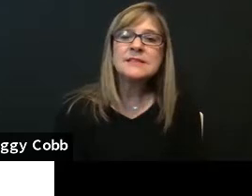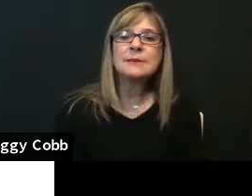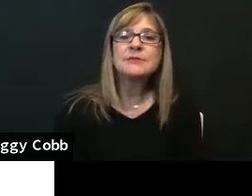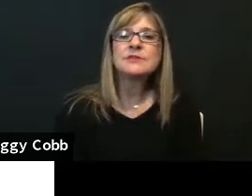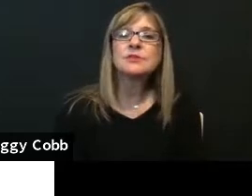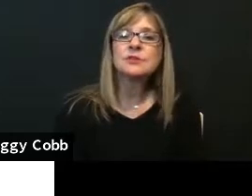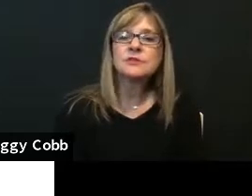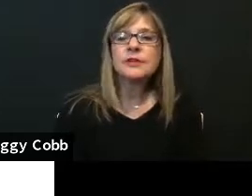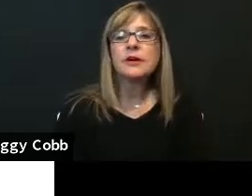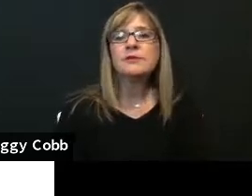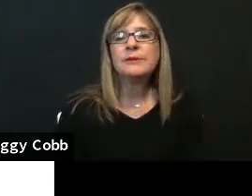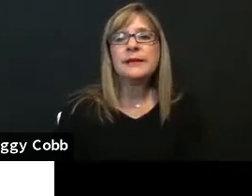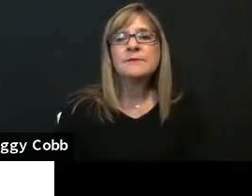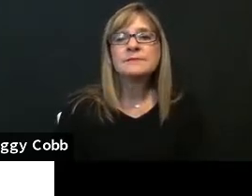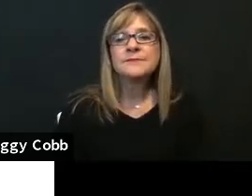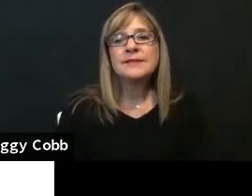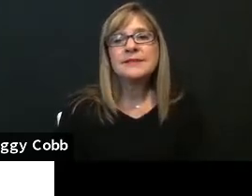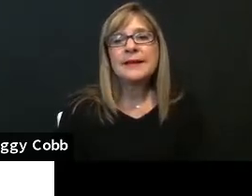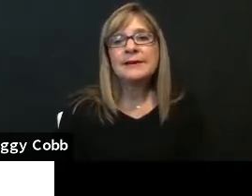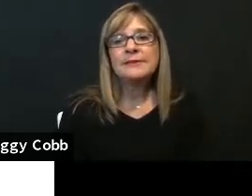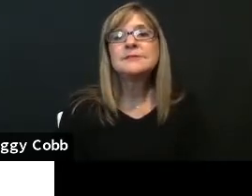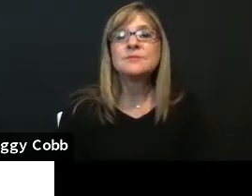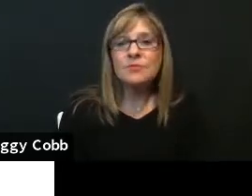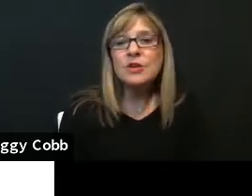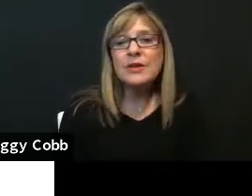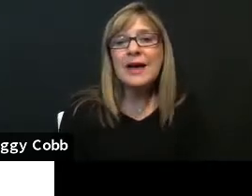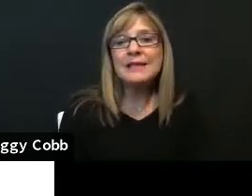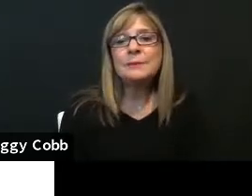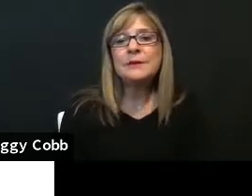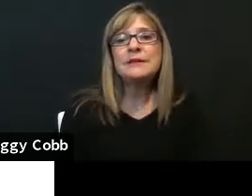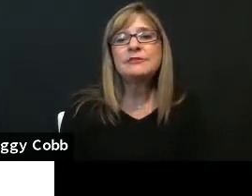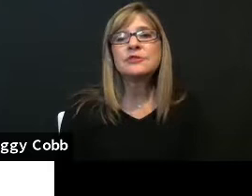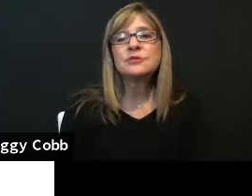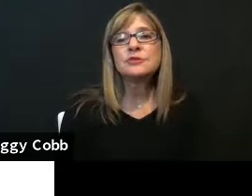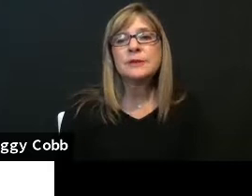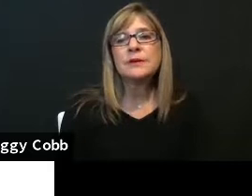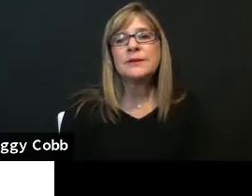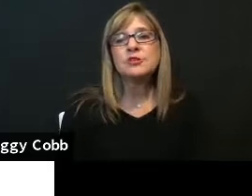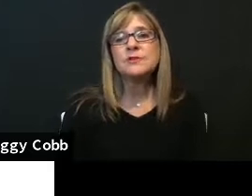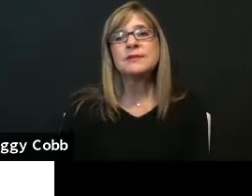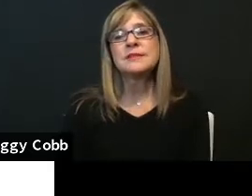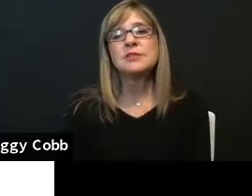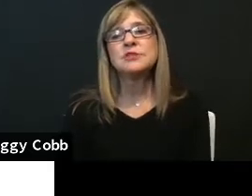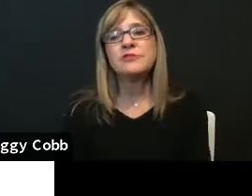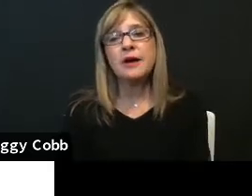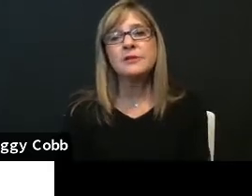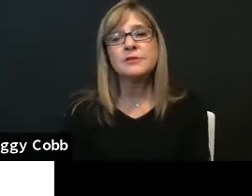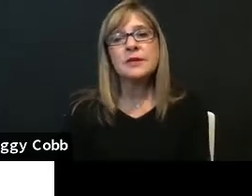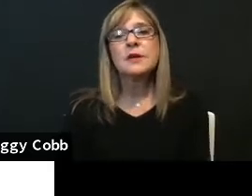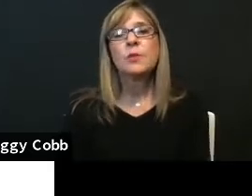It's the same with the schools. For the ARD meeting, they tend to have the IEP for schools. They wanna make sure that the teacher follows